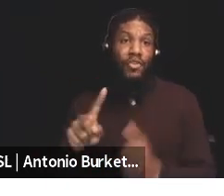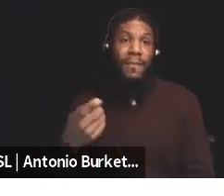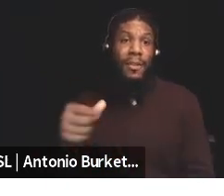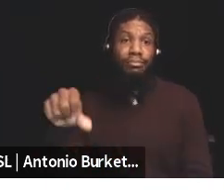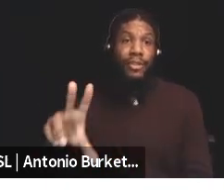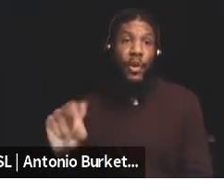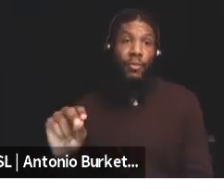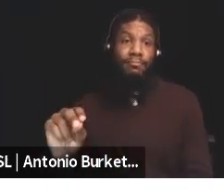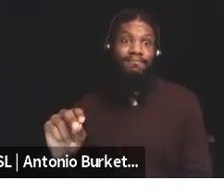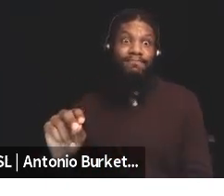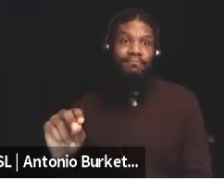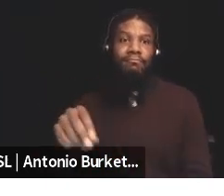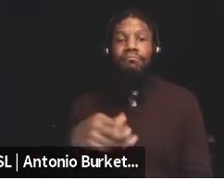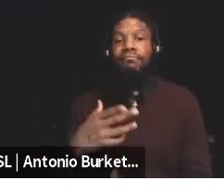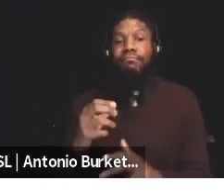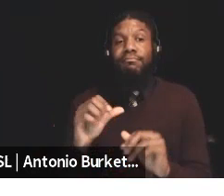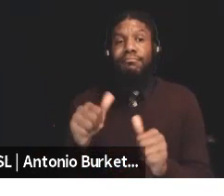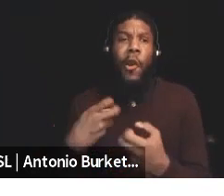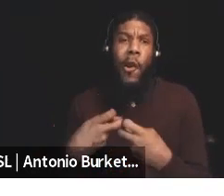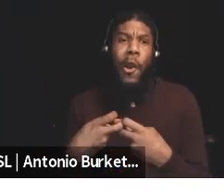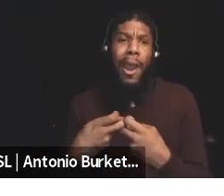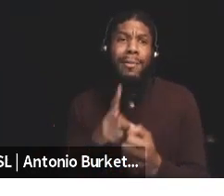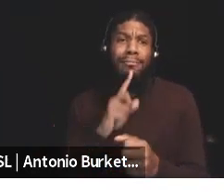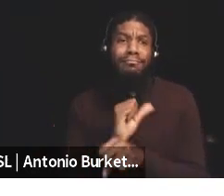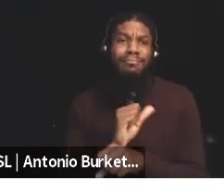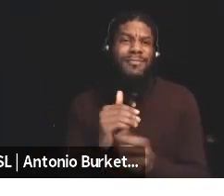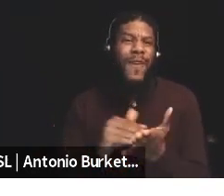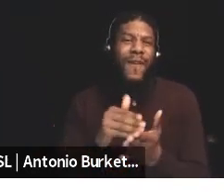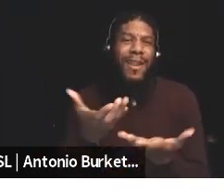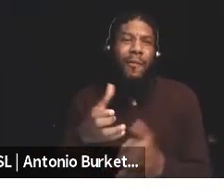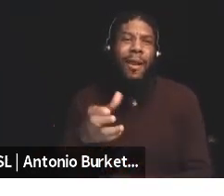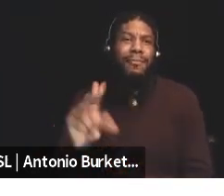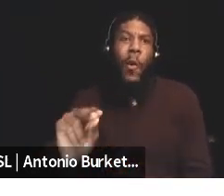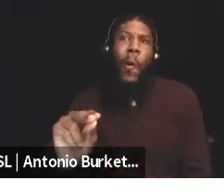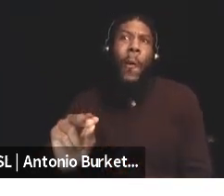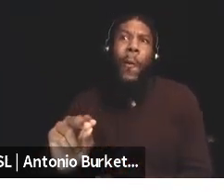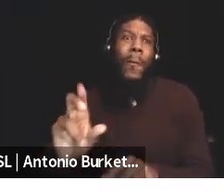which is often hard to do ,and I often don't like doing it. But I've gotten into the habit,